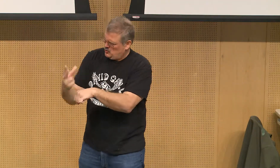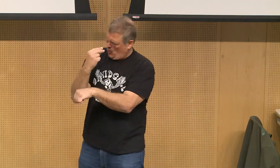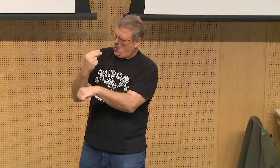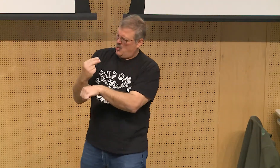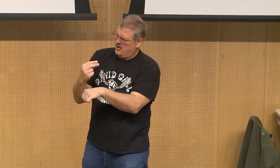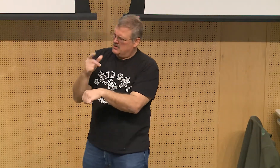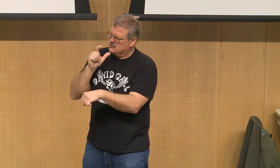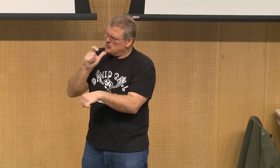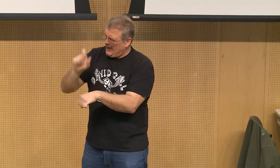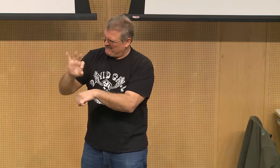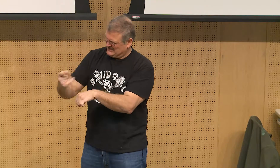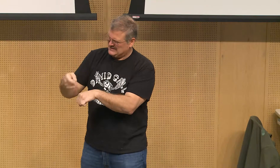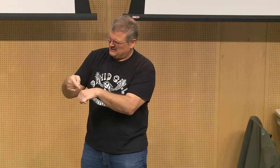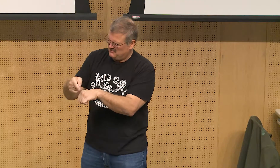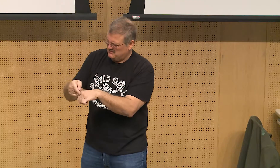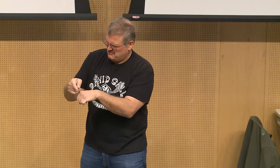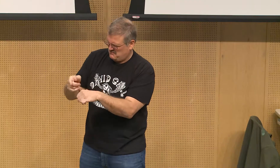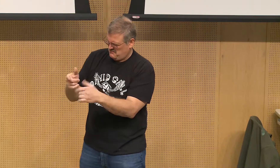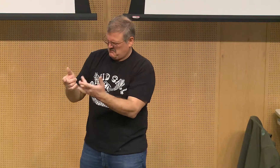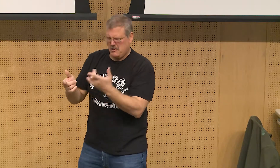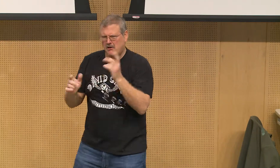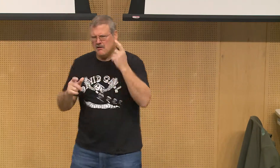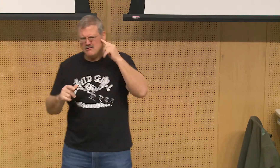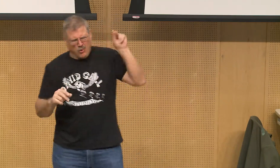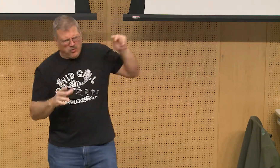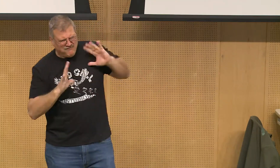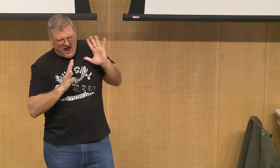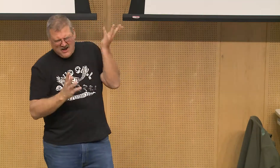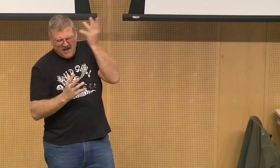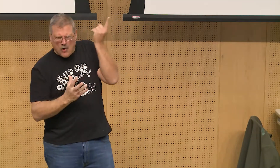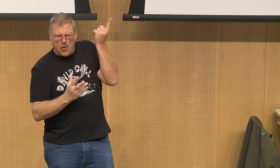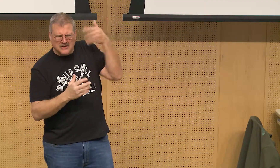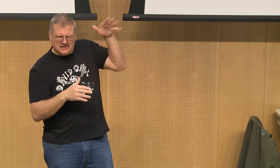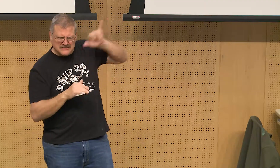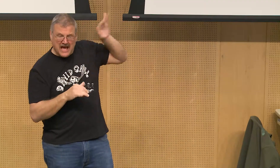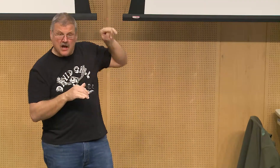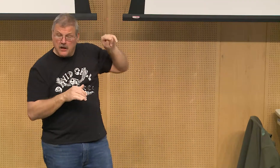and me saying, "You don't have to fix my ears. Just leave them alone. They're fine,"